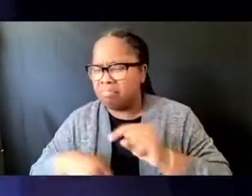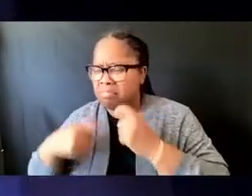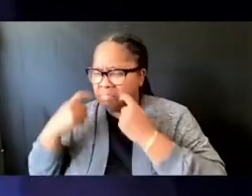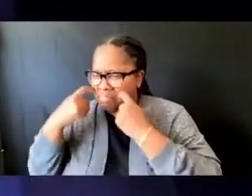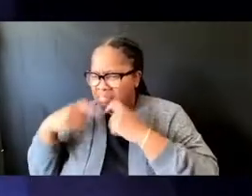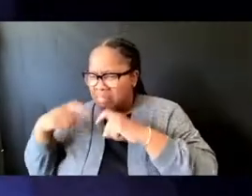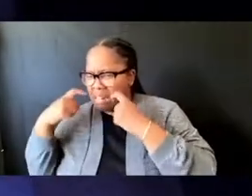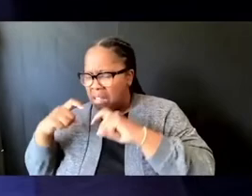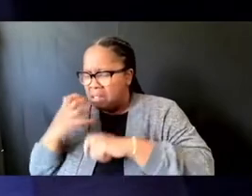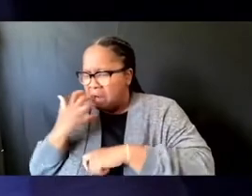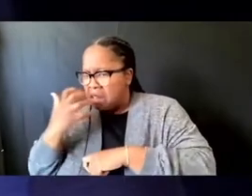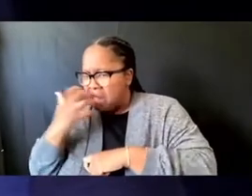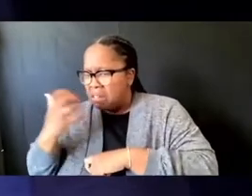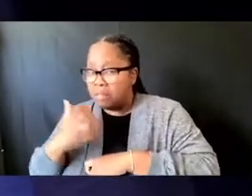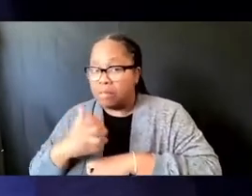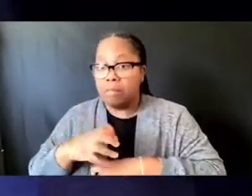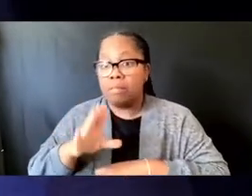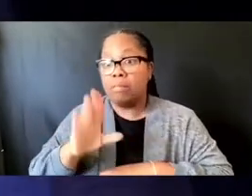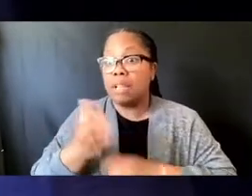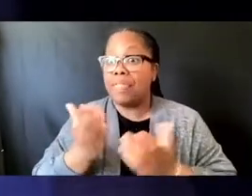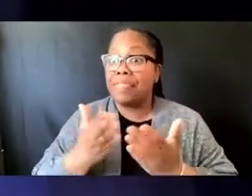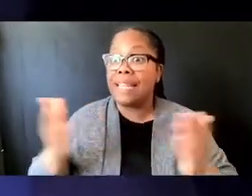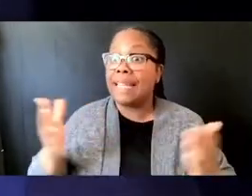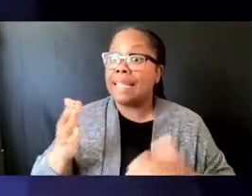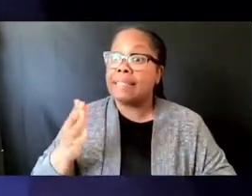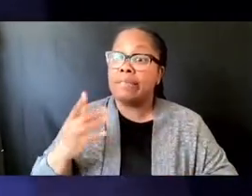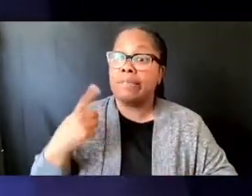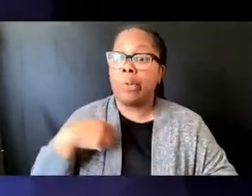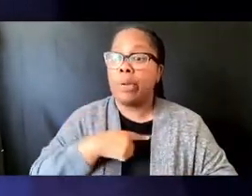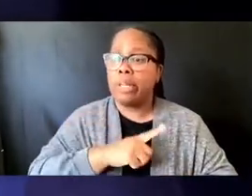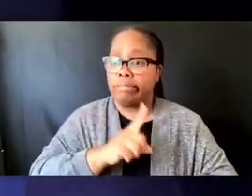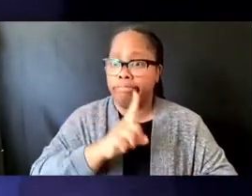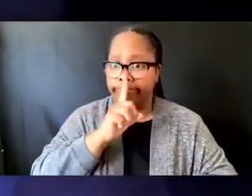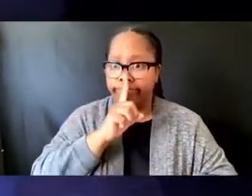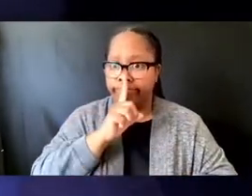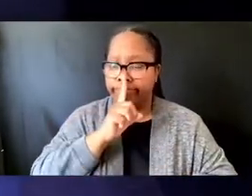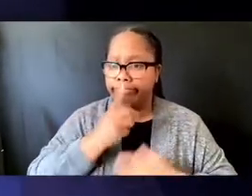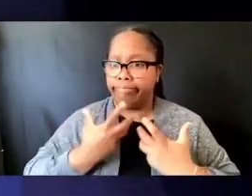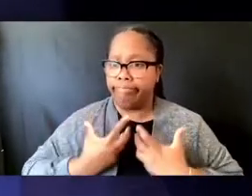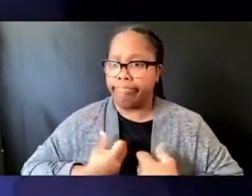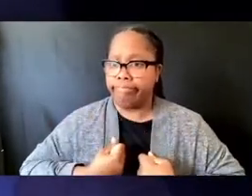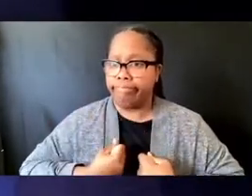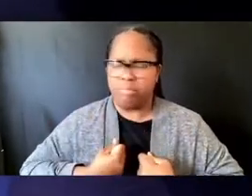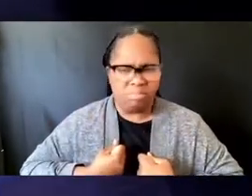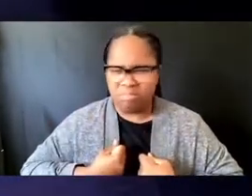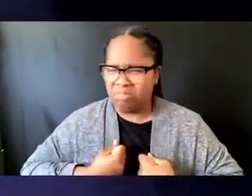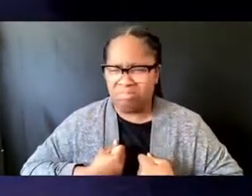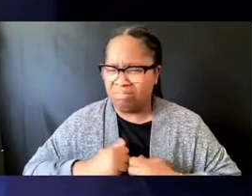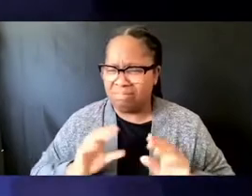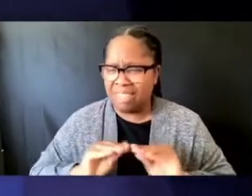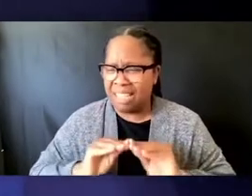The things that often go unsaid, speak the loudest. (yelling)